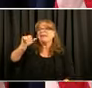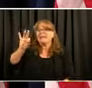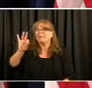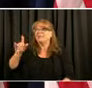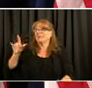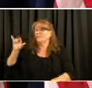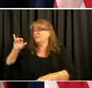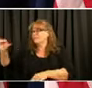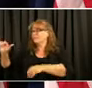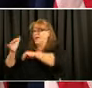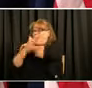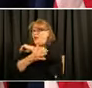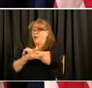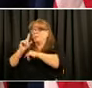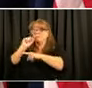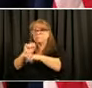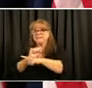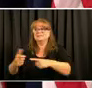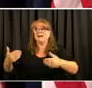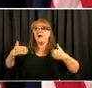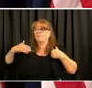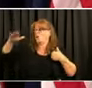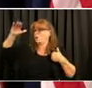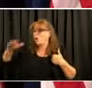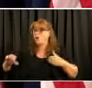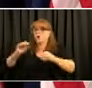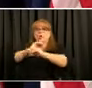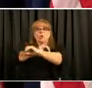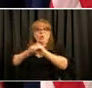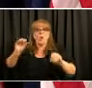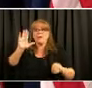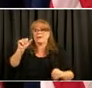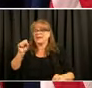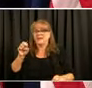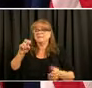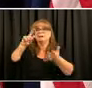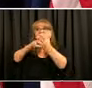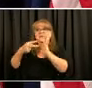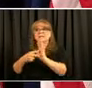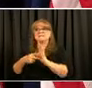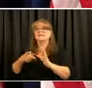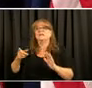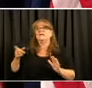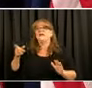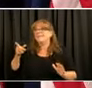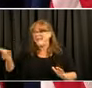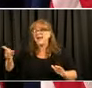neighbors if they want to that that's they that's why we did it's five counties now uh kiowa would